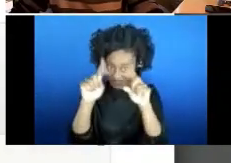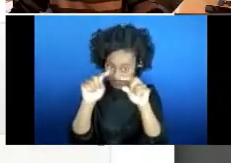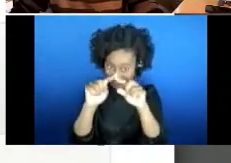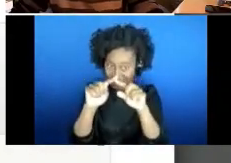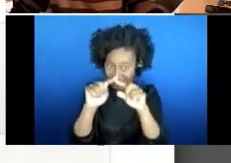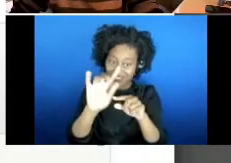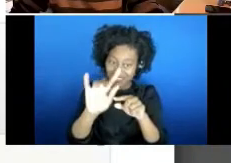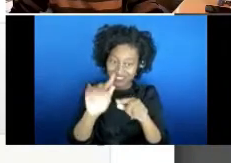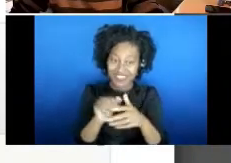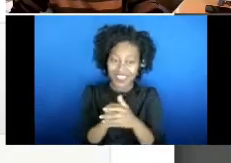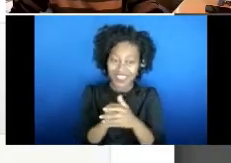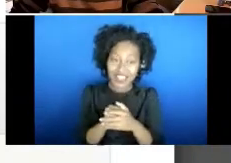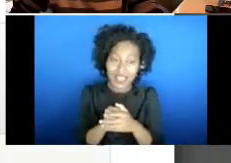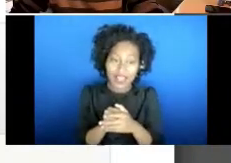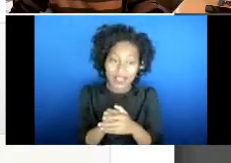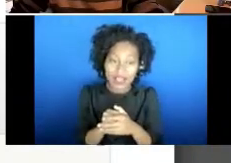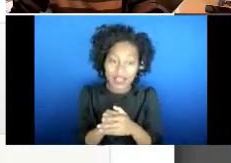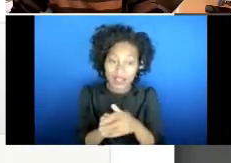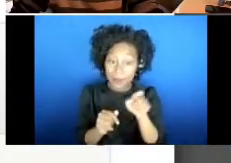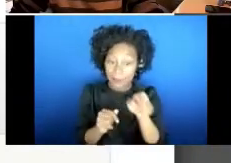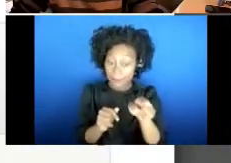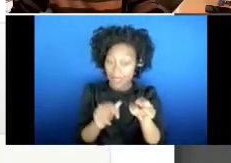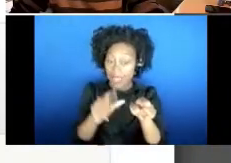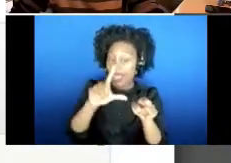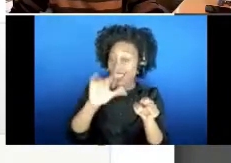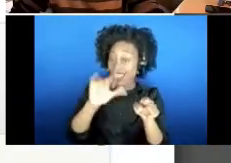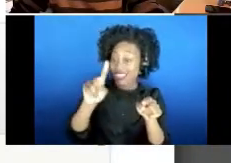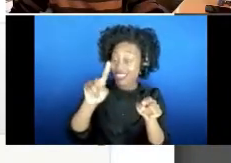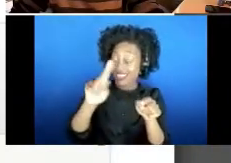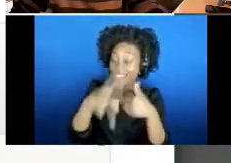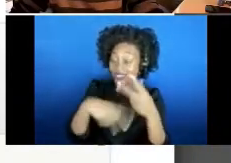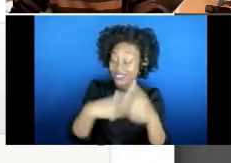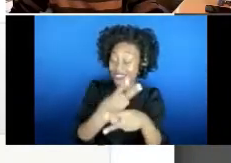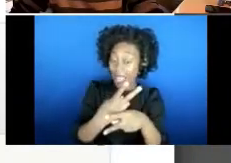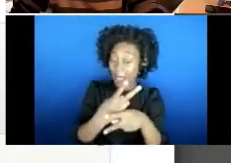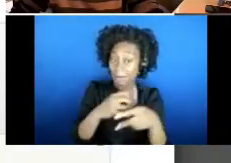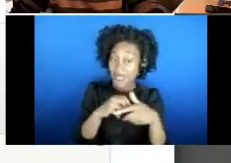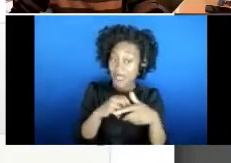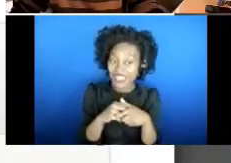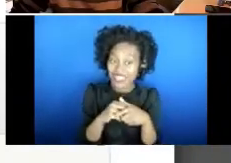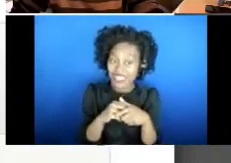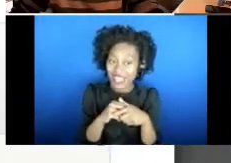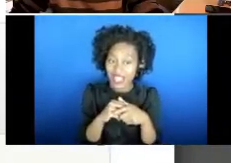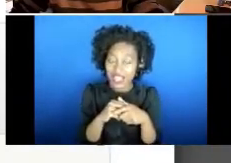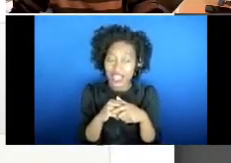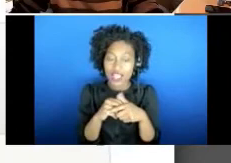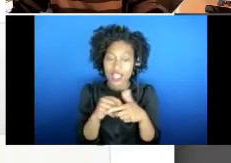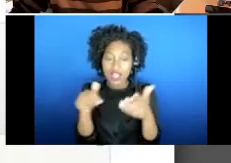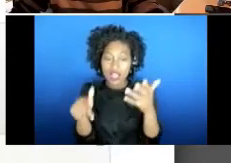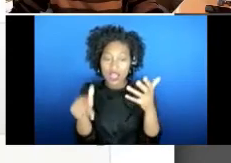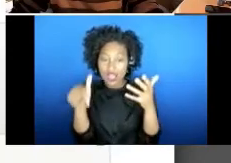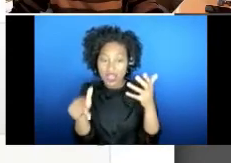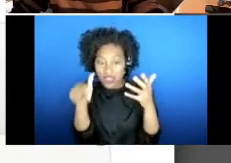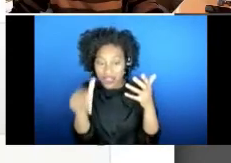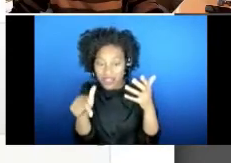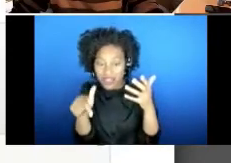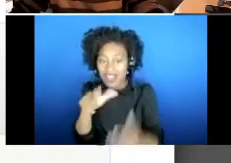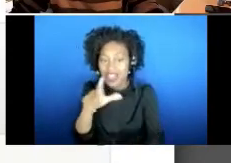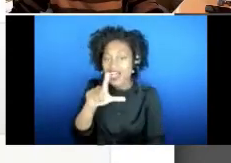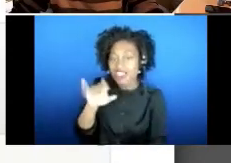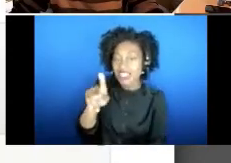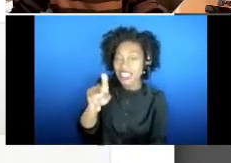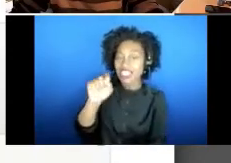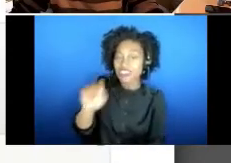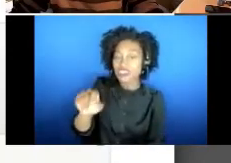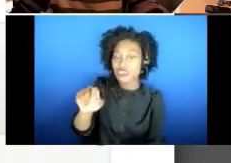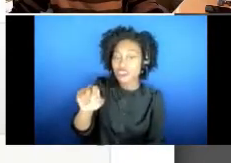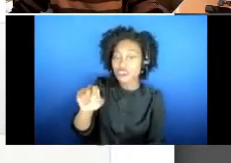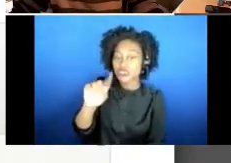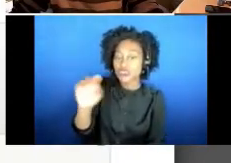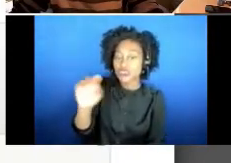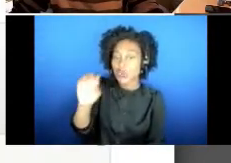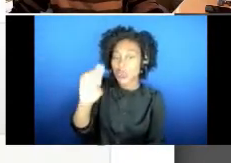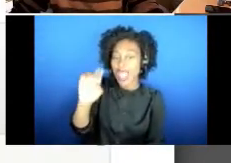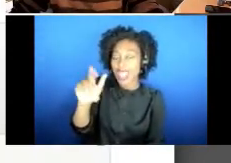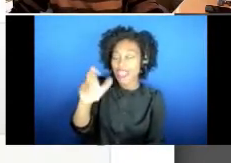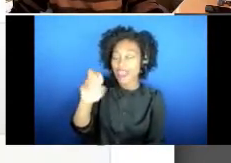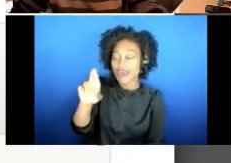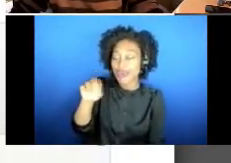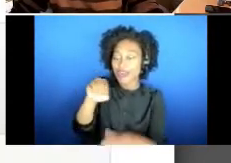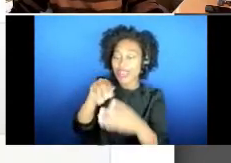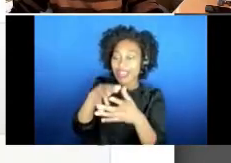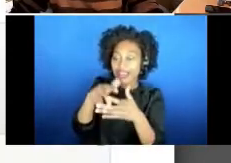14:39:22 Under link type, click the link to anchor in the text. And then it's going to